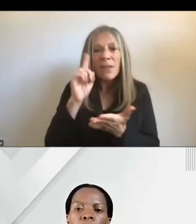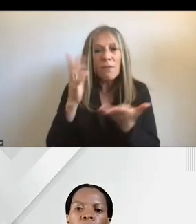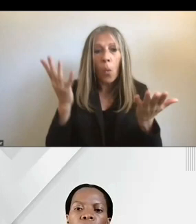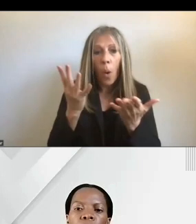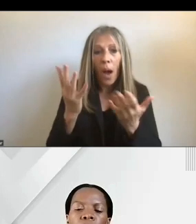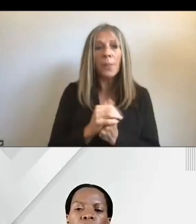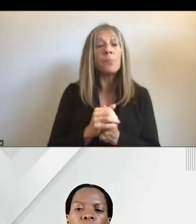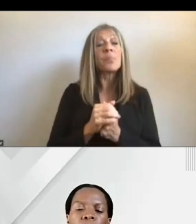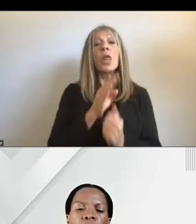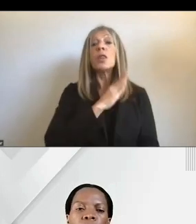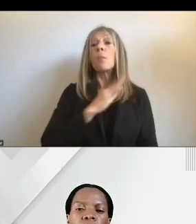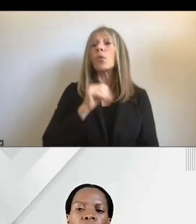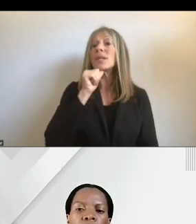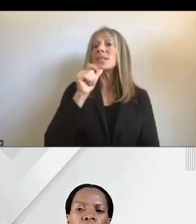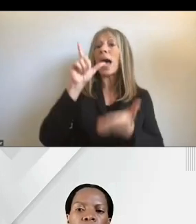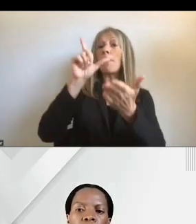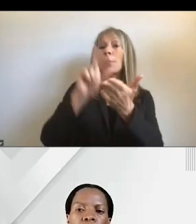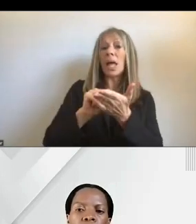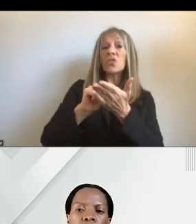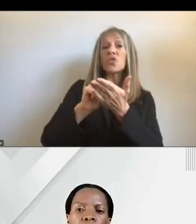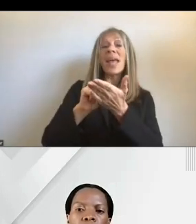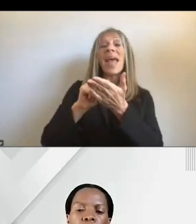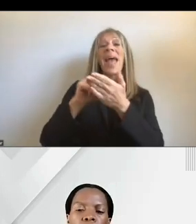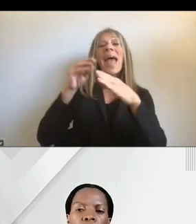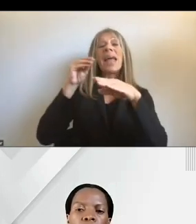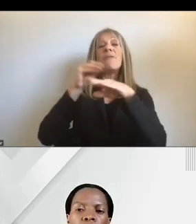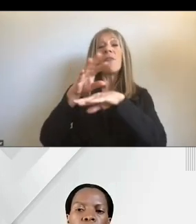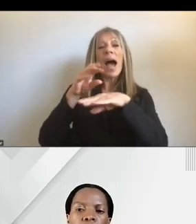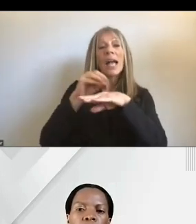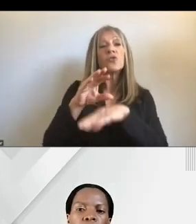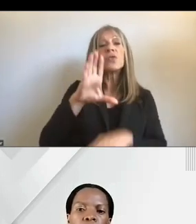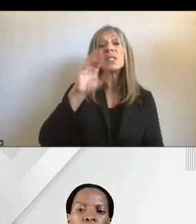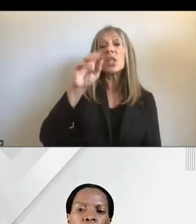The Board no longer publishes advisories in the code of federal regulations,